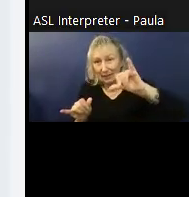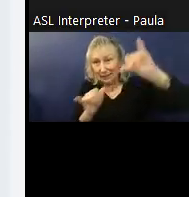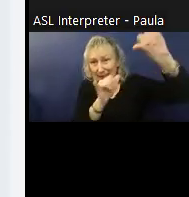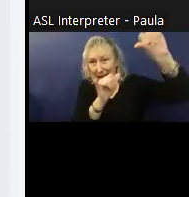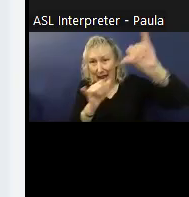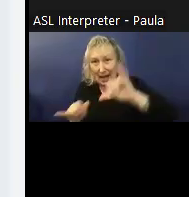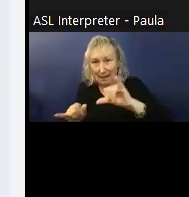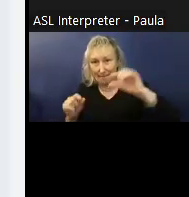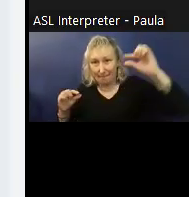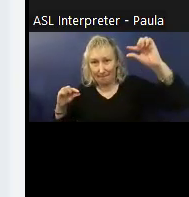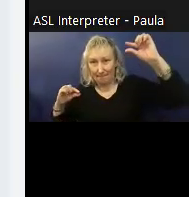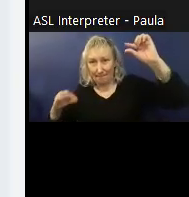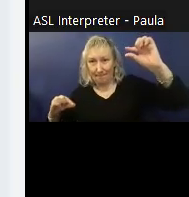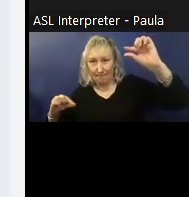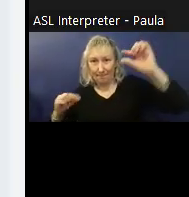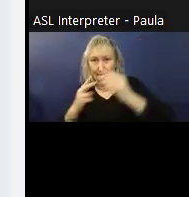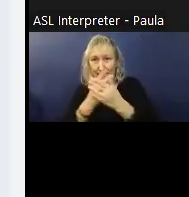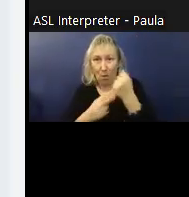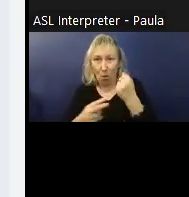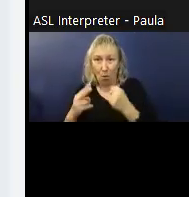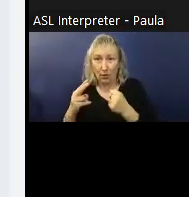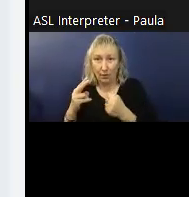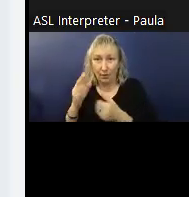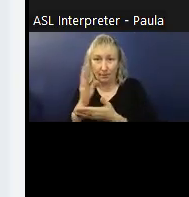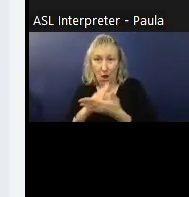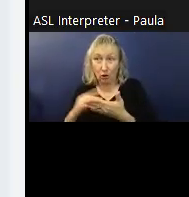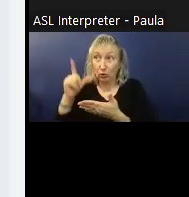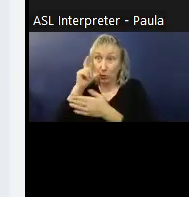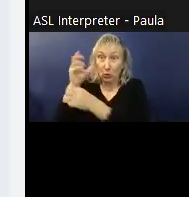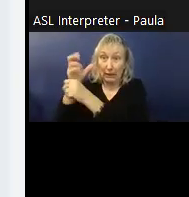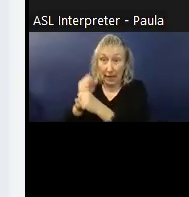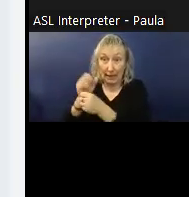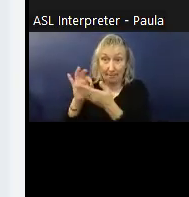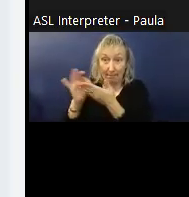And so if we're who receives Medicaid funded services from a regulated provider